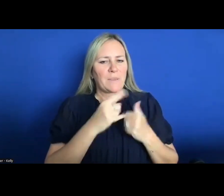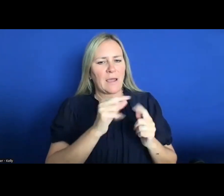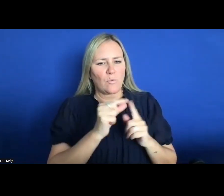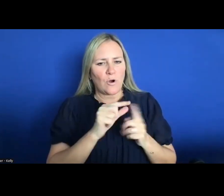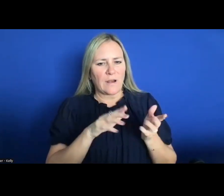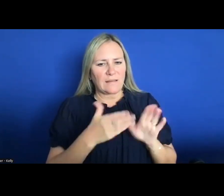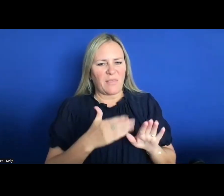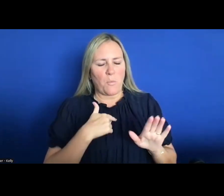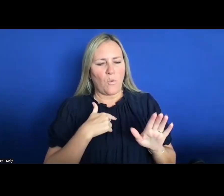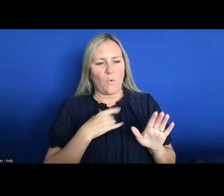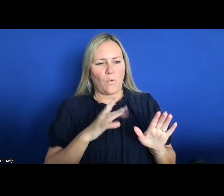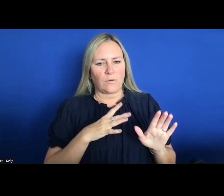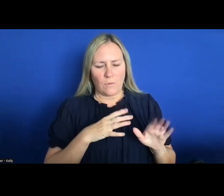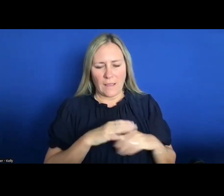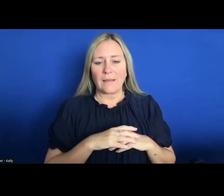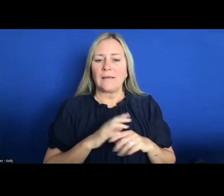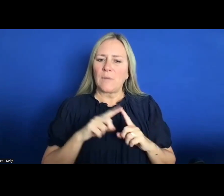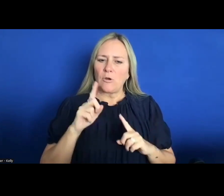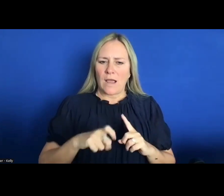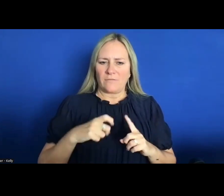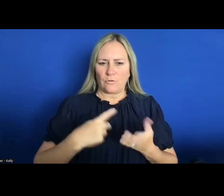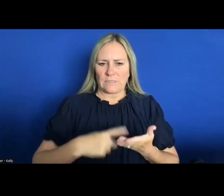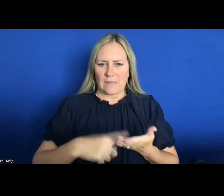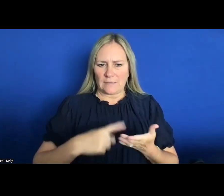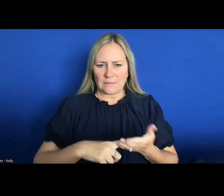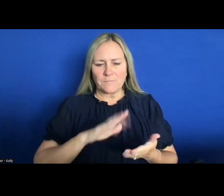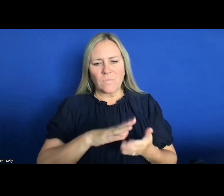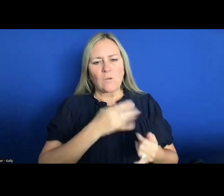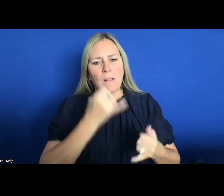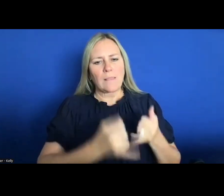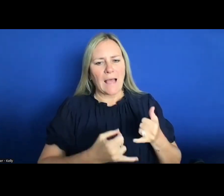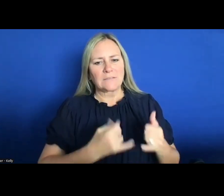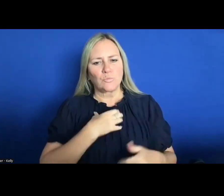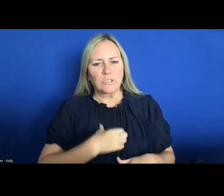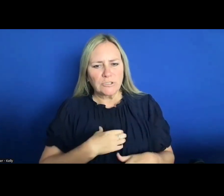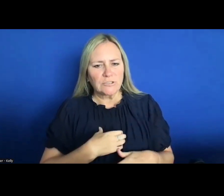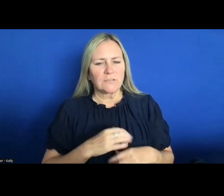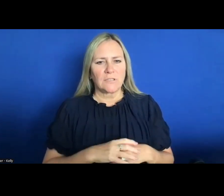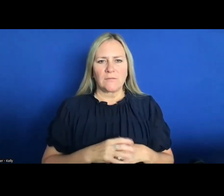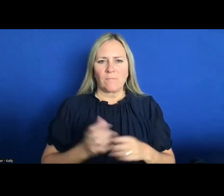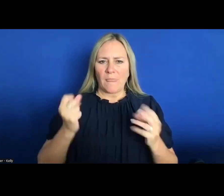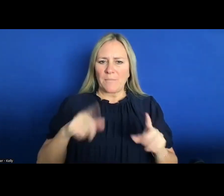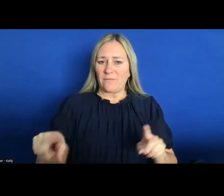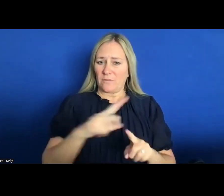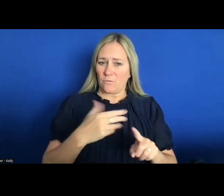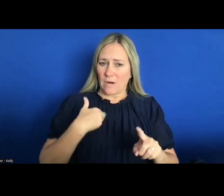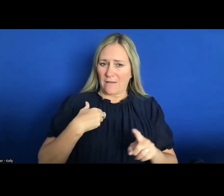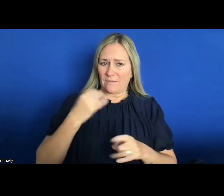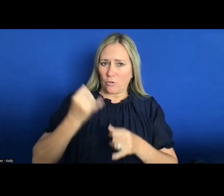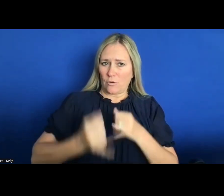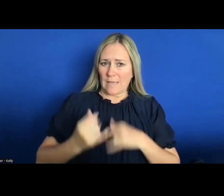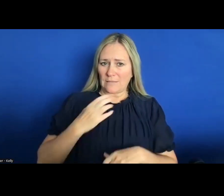to be discussion on your last wishes how many of you have your last wishes how many of you have a